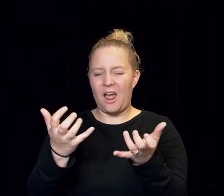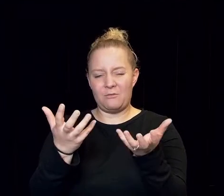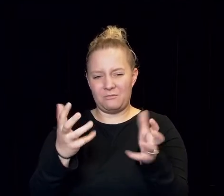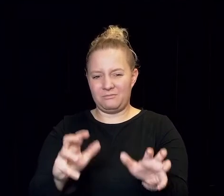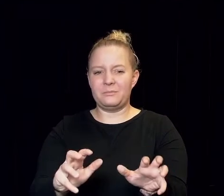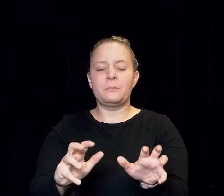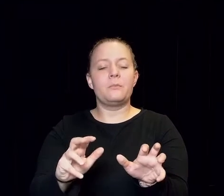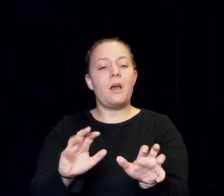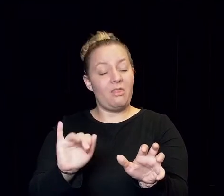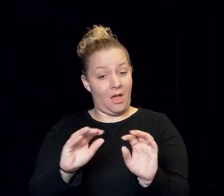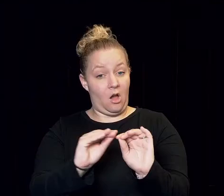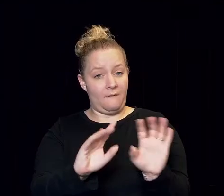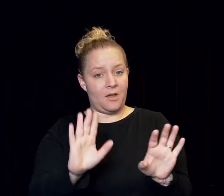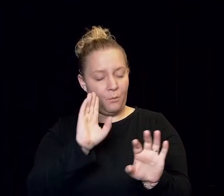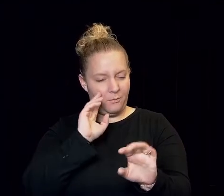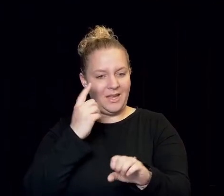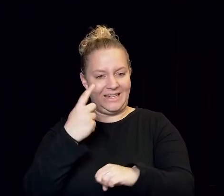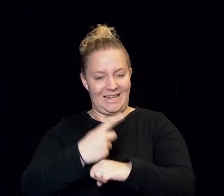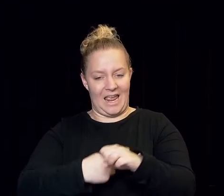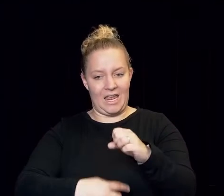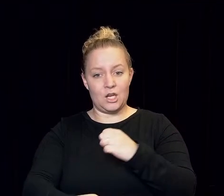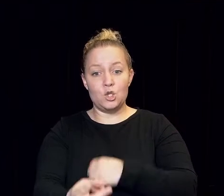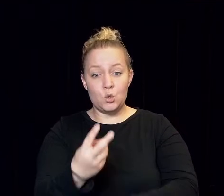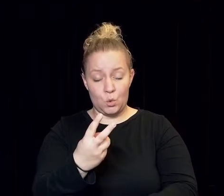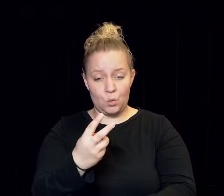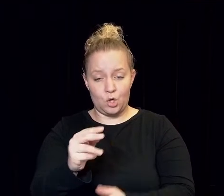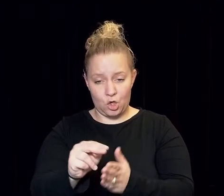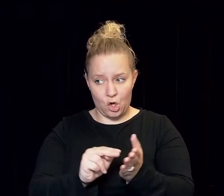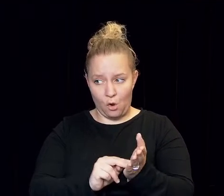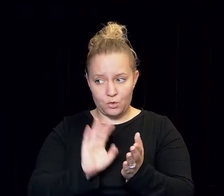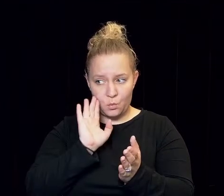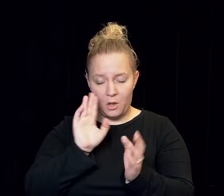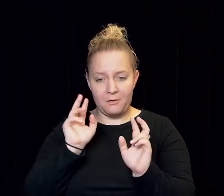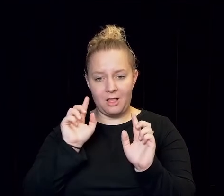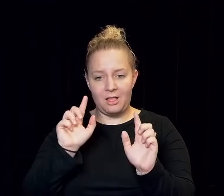obviously, day two notes which is later on. But, I'm going to continue for day one here. I'm going